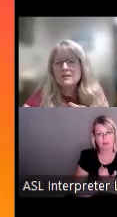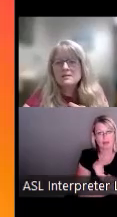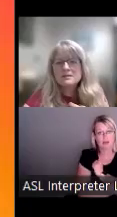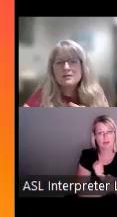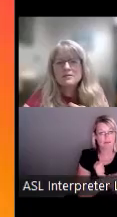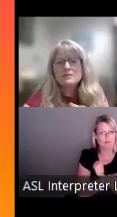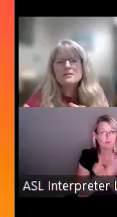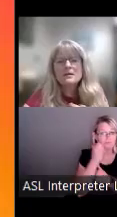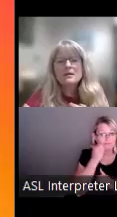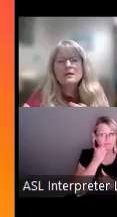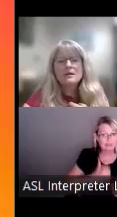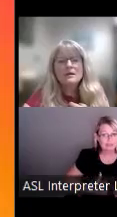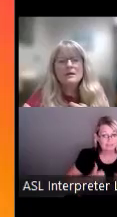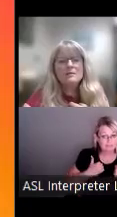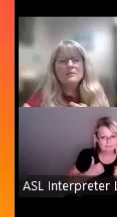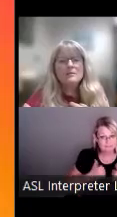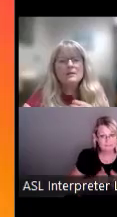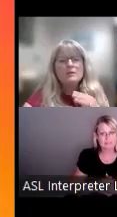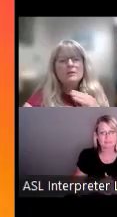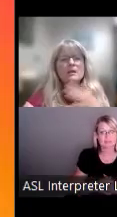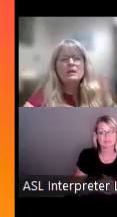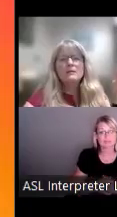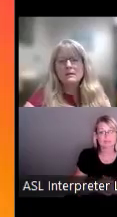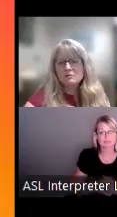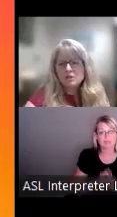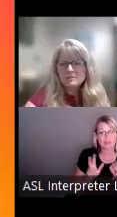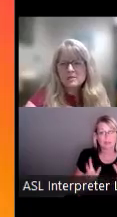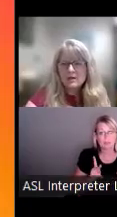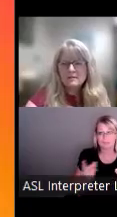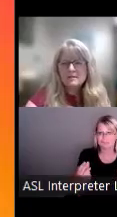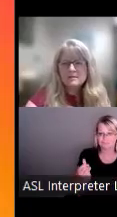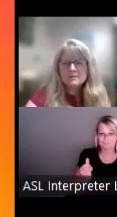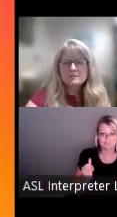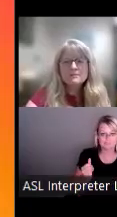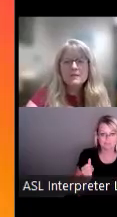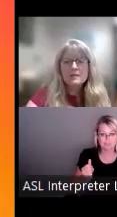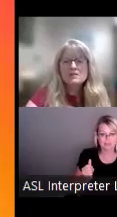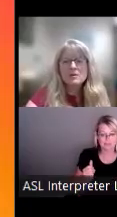living skills. People immediately jump to autism, and